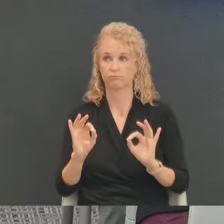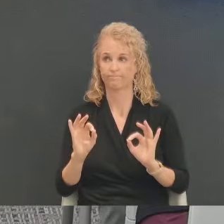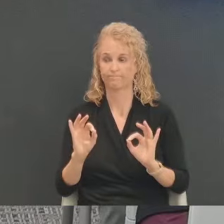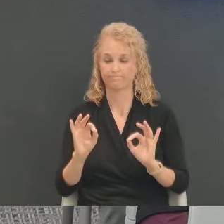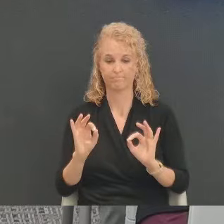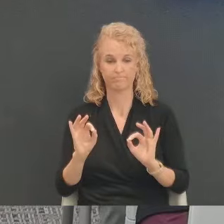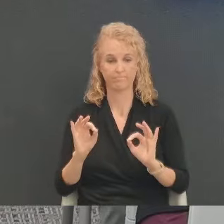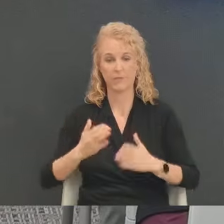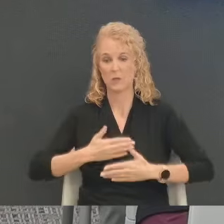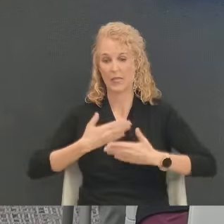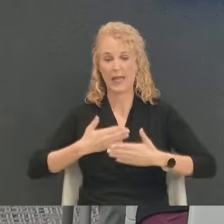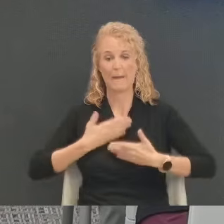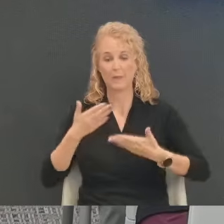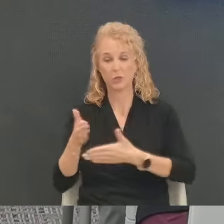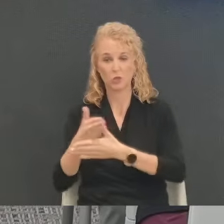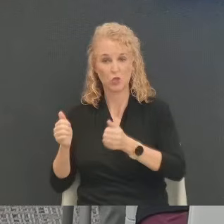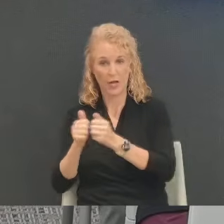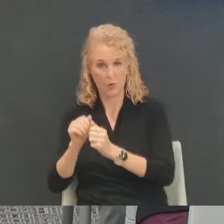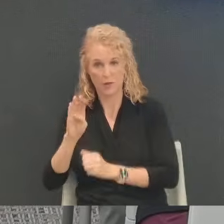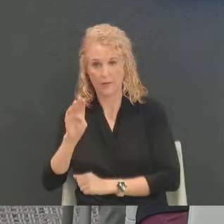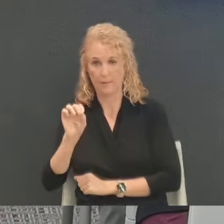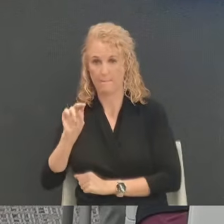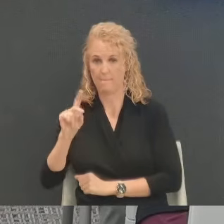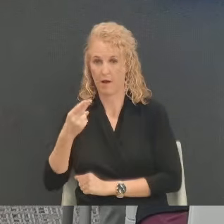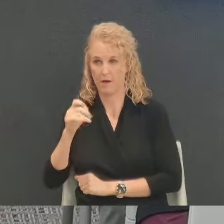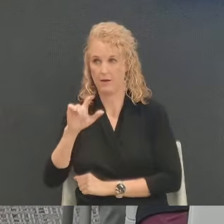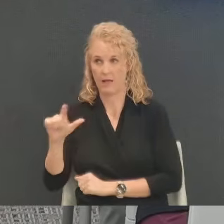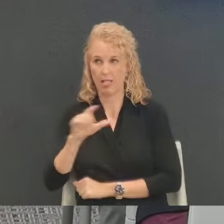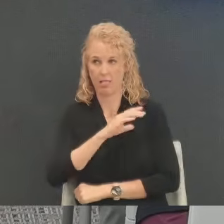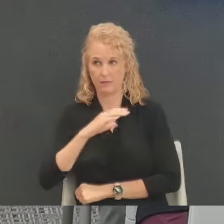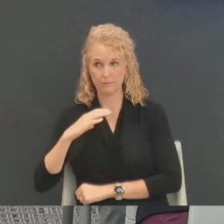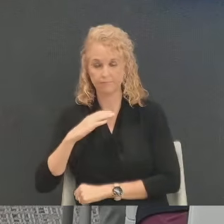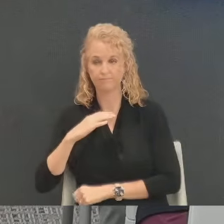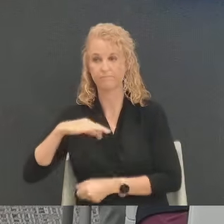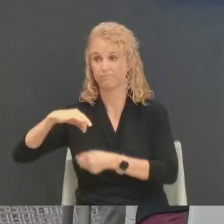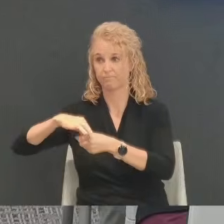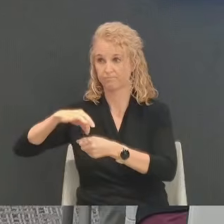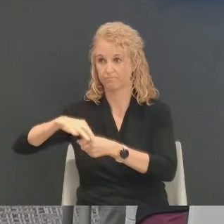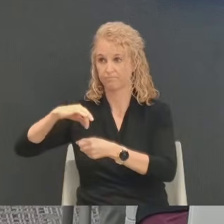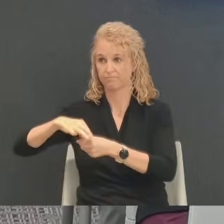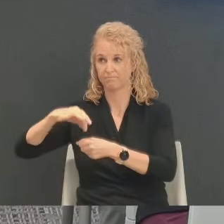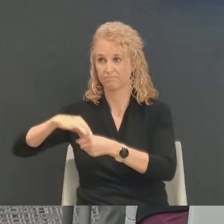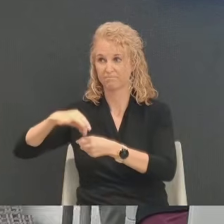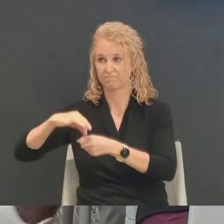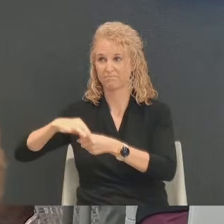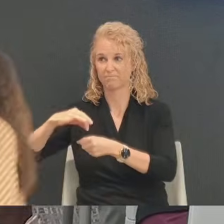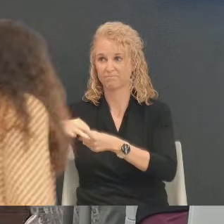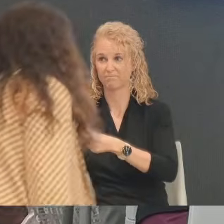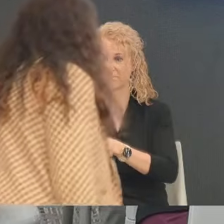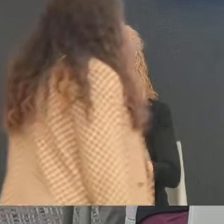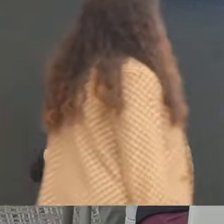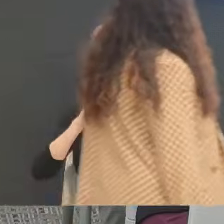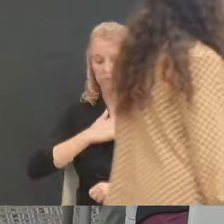to Bond Hill, discussed it with them. They voted and said that they would be willing to receive it.